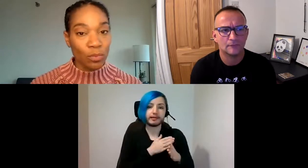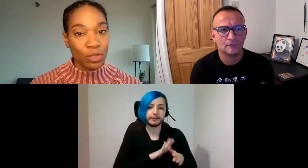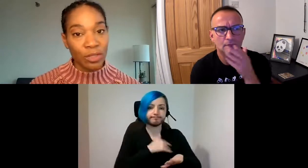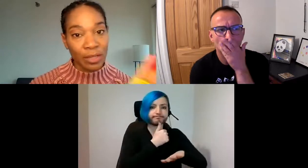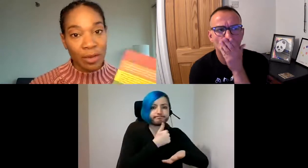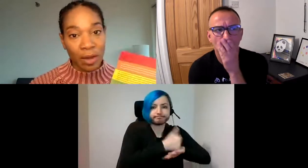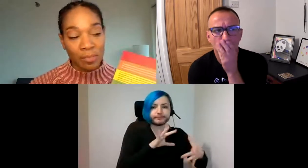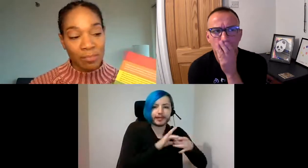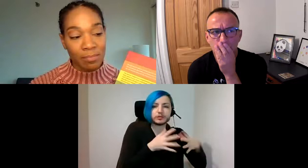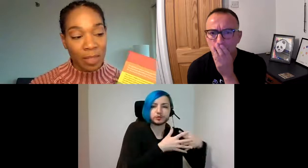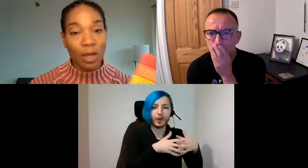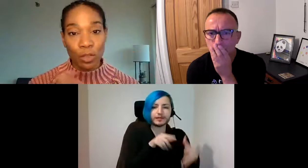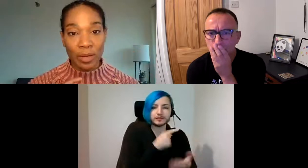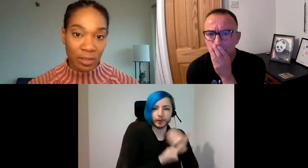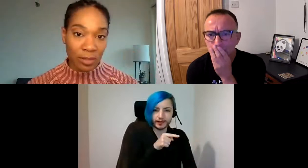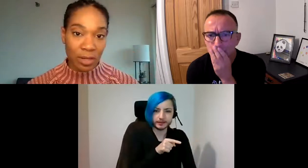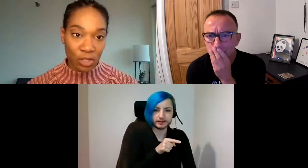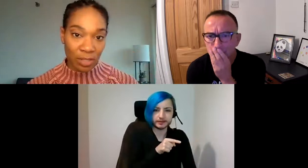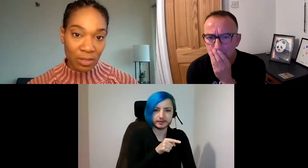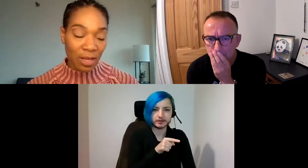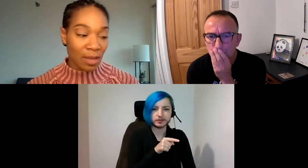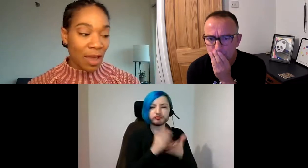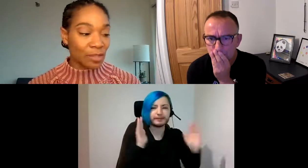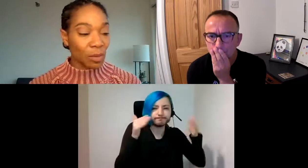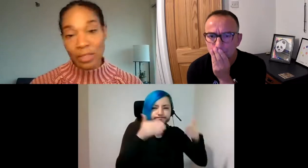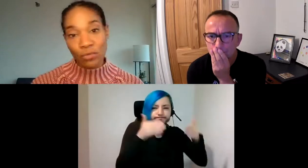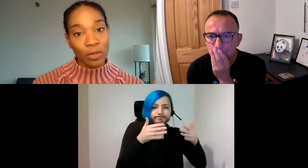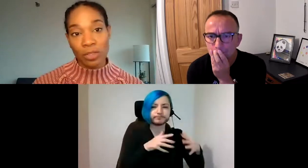Germany or the gay and queer community in South_Africa,